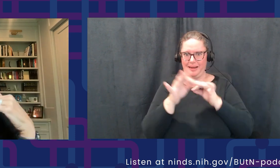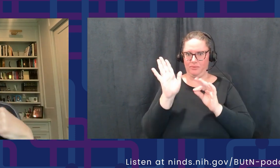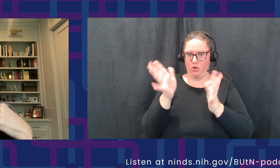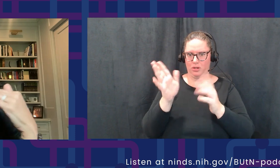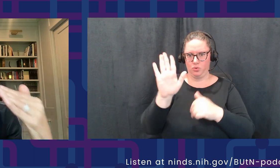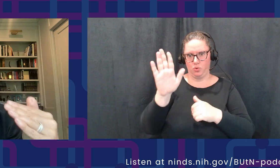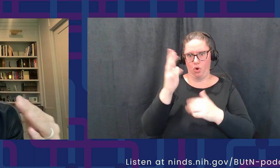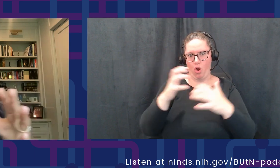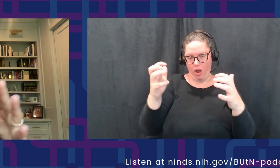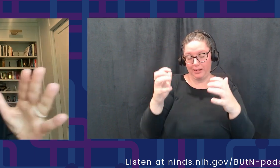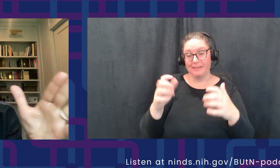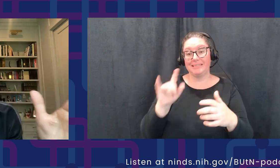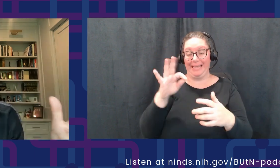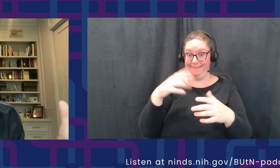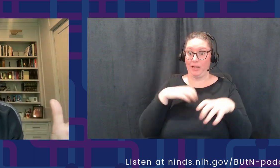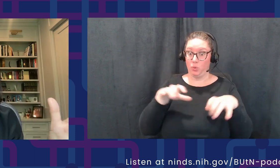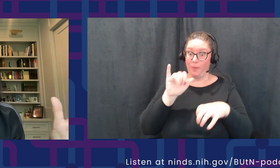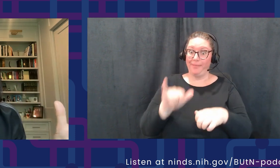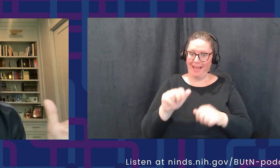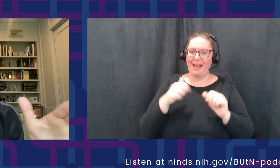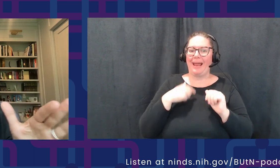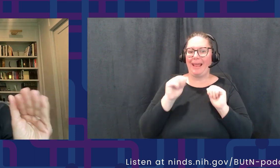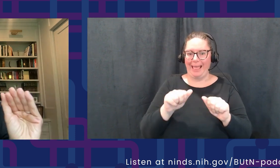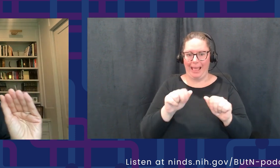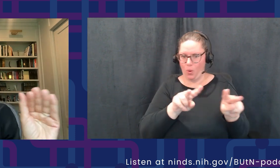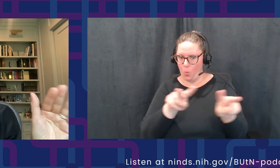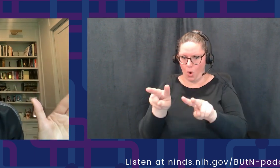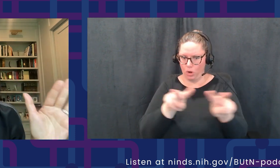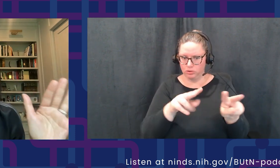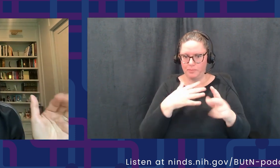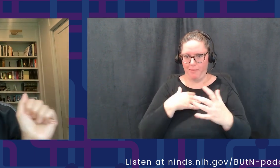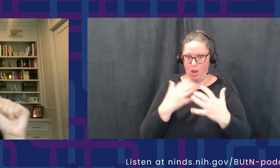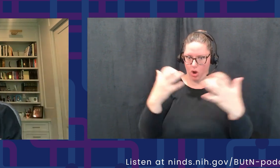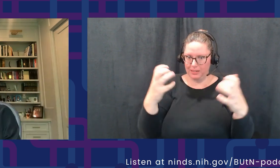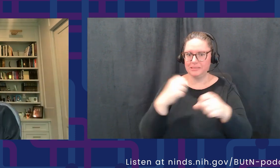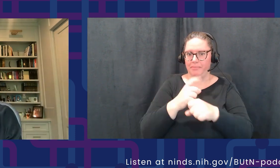And by doing that, I'm able to really watch my audience and making sure I'm not losing anyone.